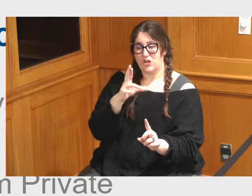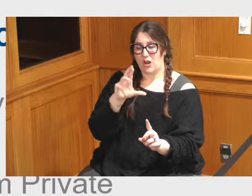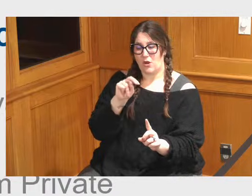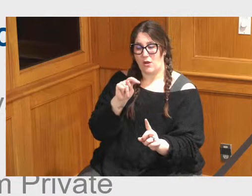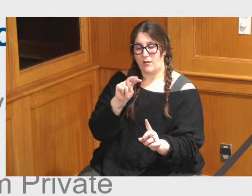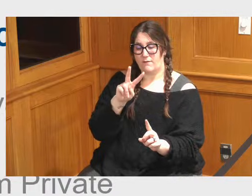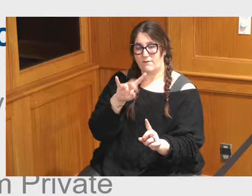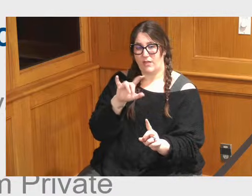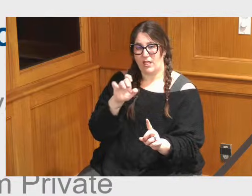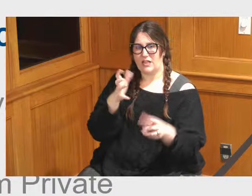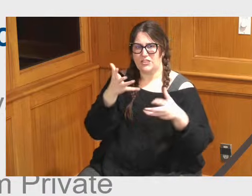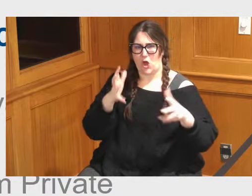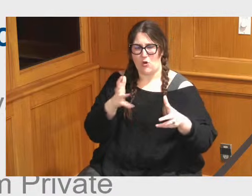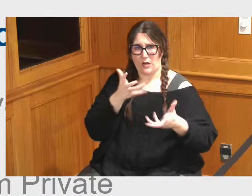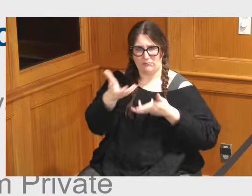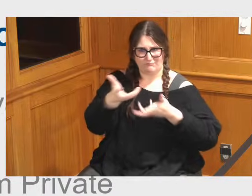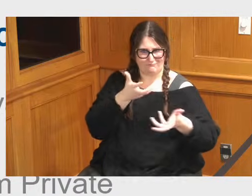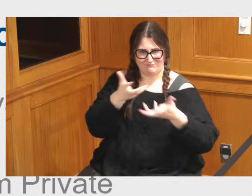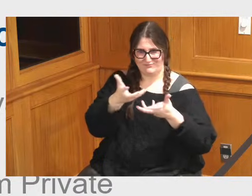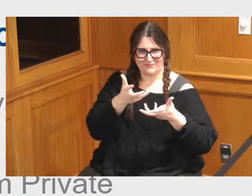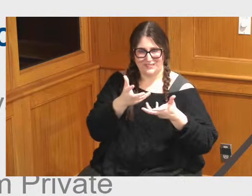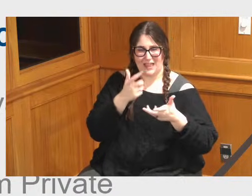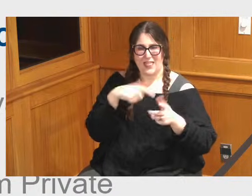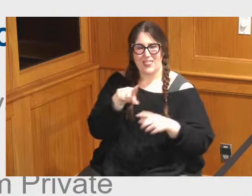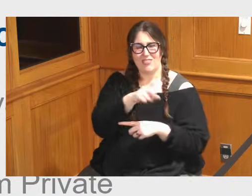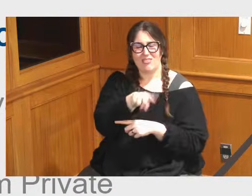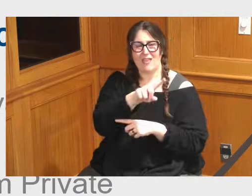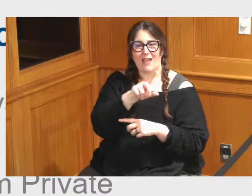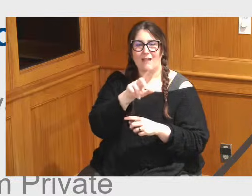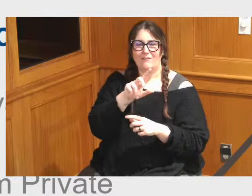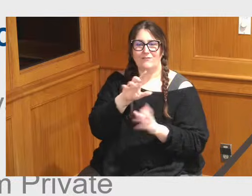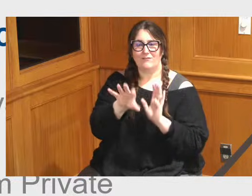we're talking with them. They've already looked at grant programs and other things that they